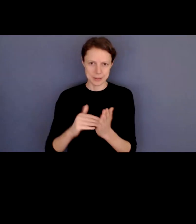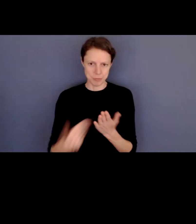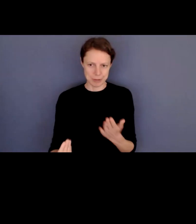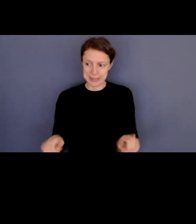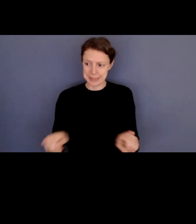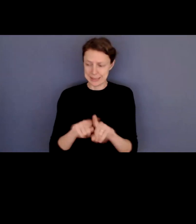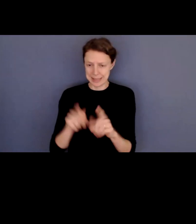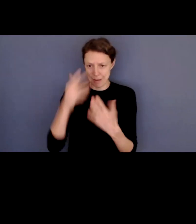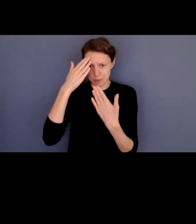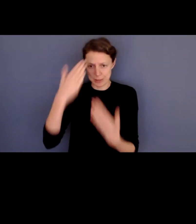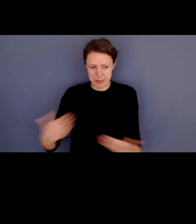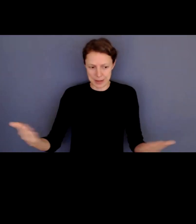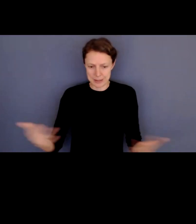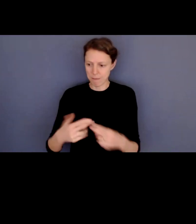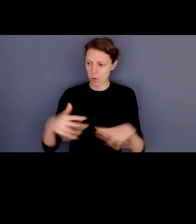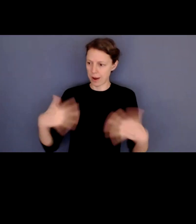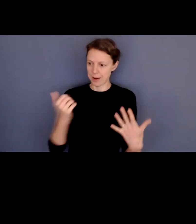respect to any Aboriginal or Torres Strait Islander people